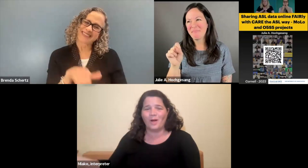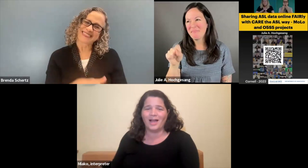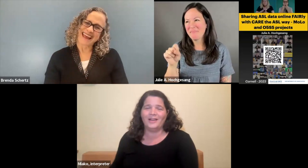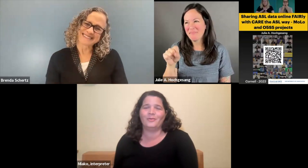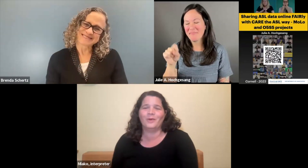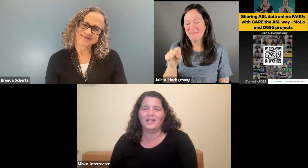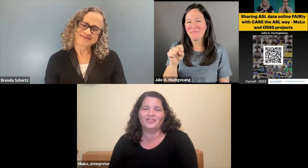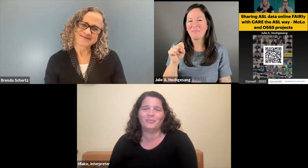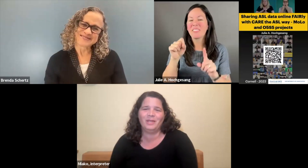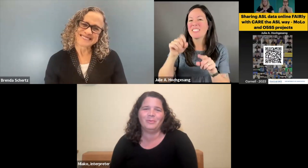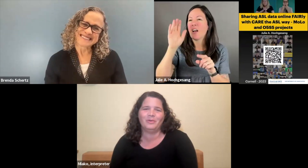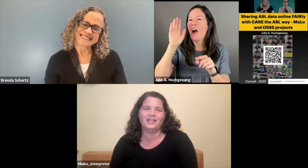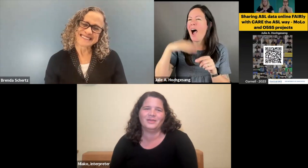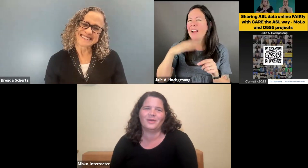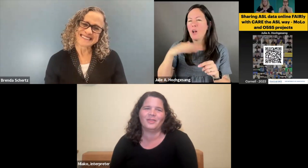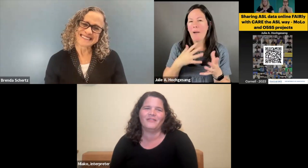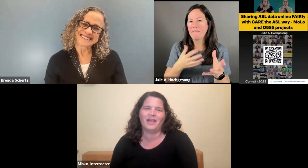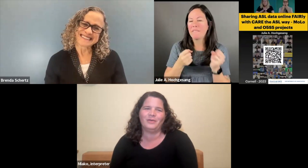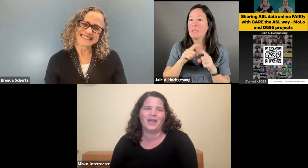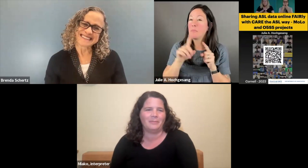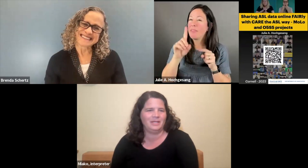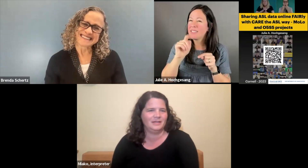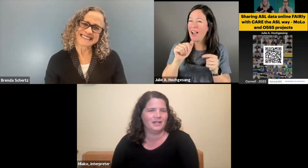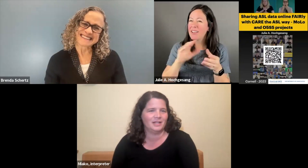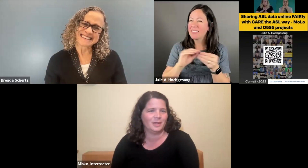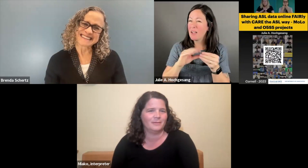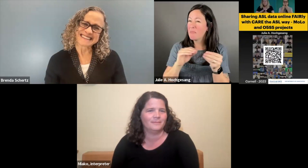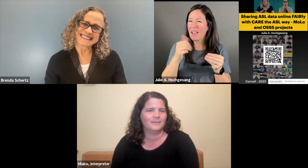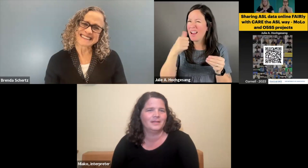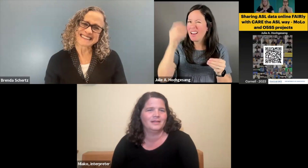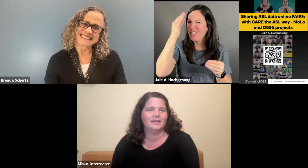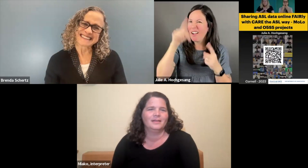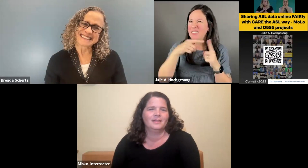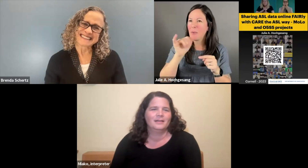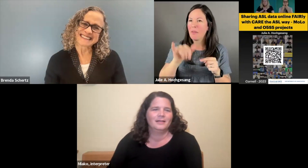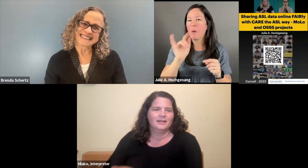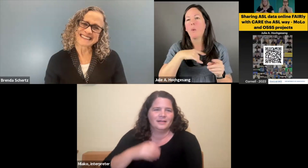wider range of people and so I really value that piece of it as